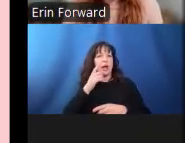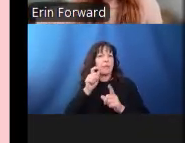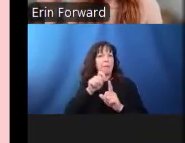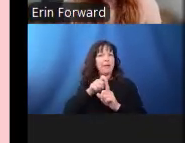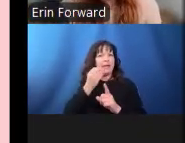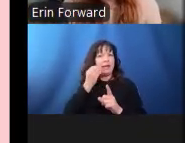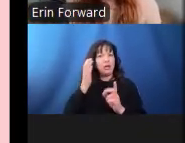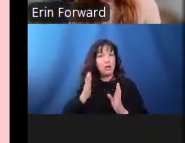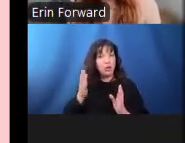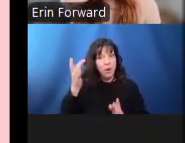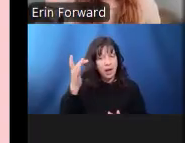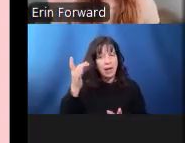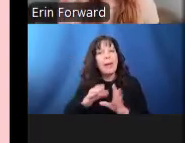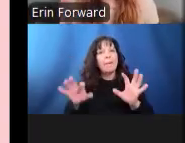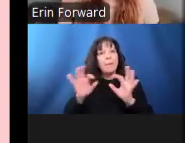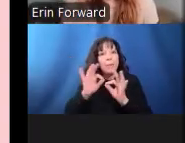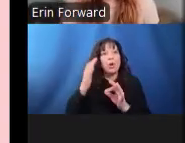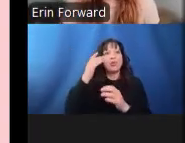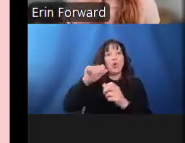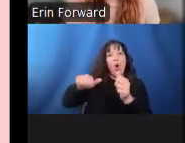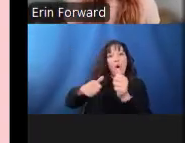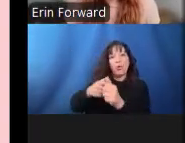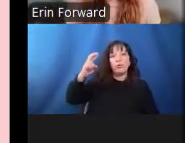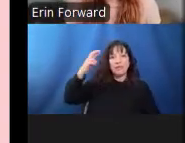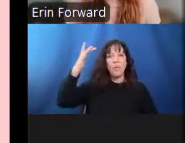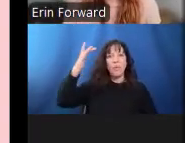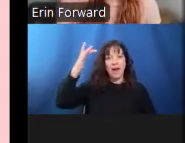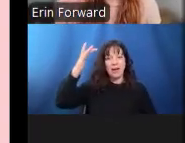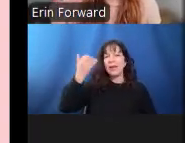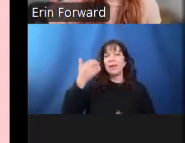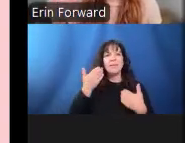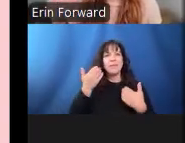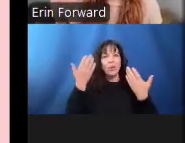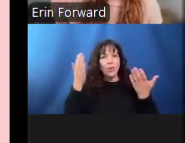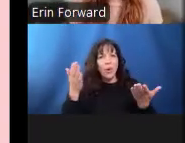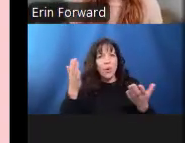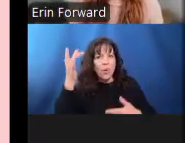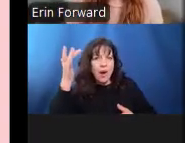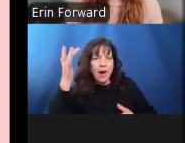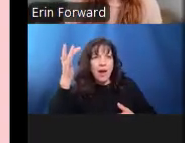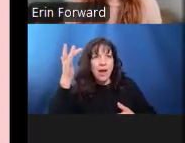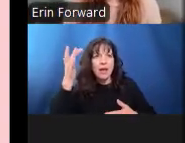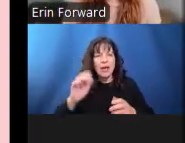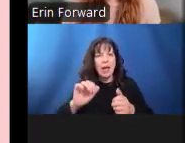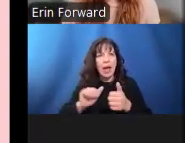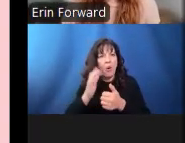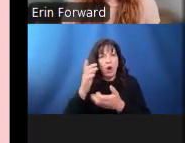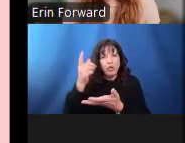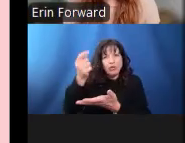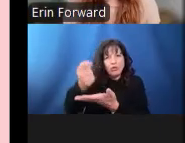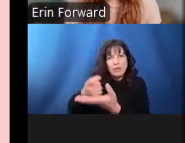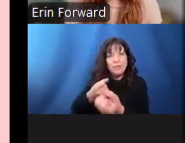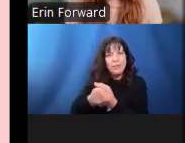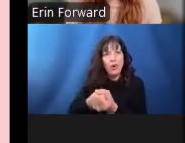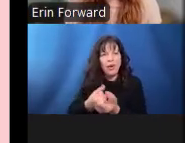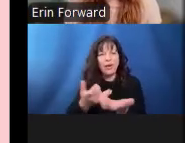important to know the why. If you don't know why, how are you treating and supporting them? You could be treating and